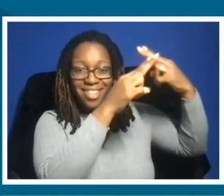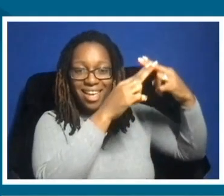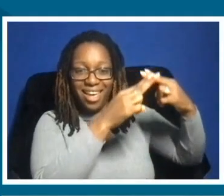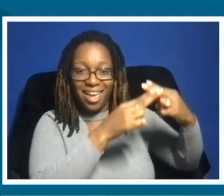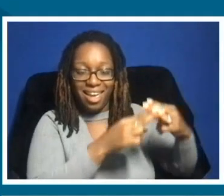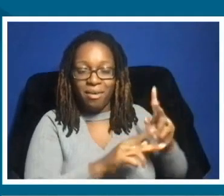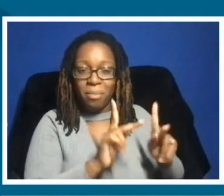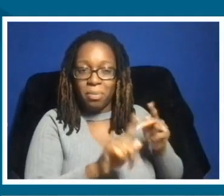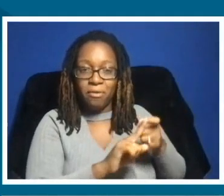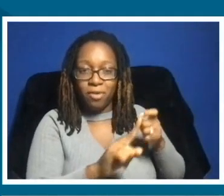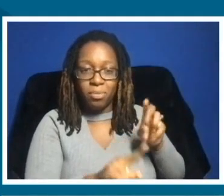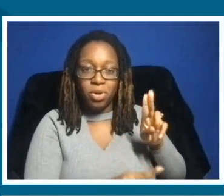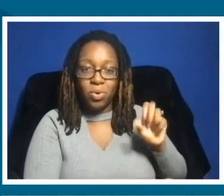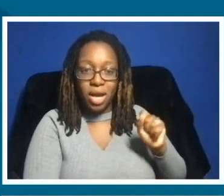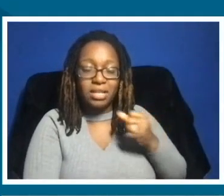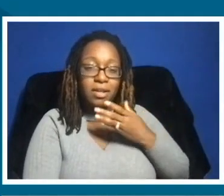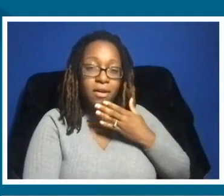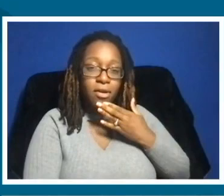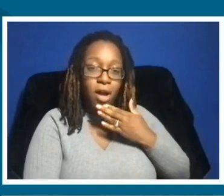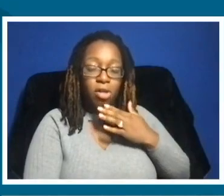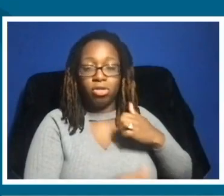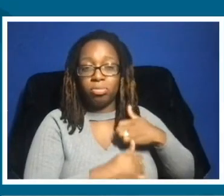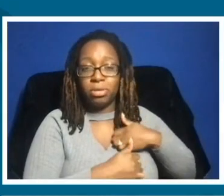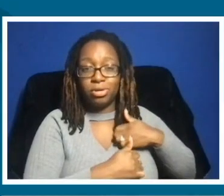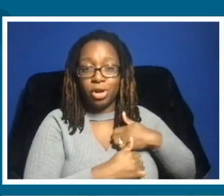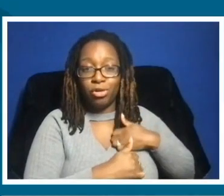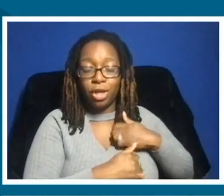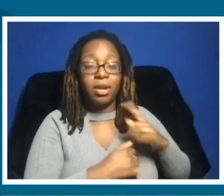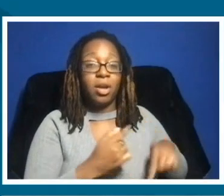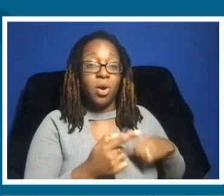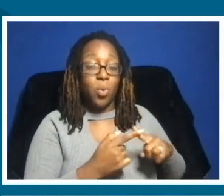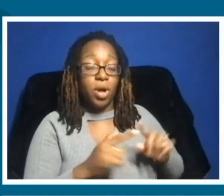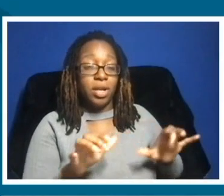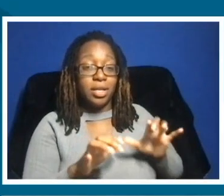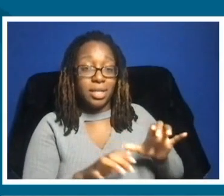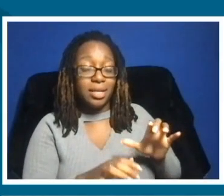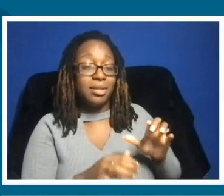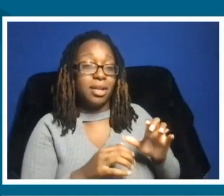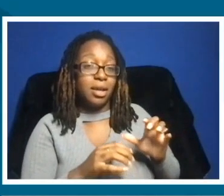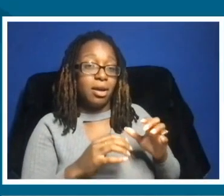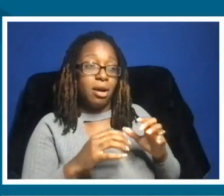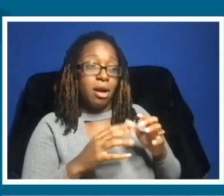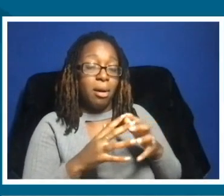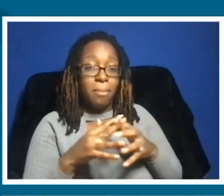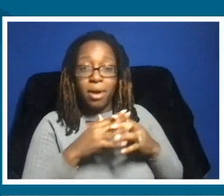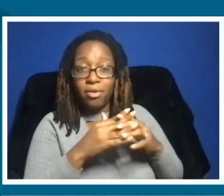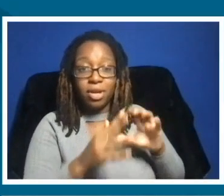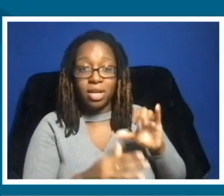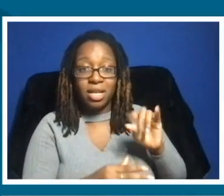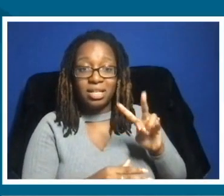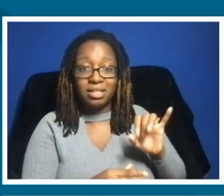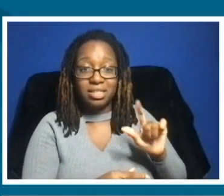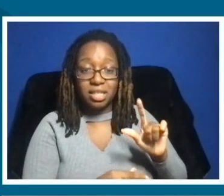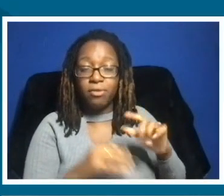states colored troops who served during the american civil war so this is a